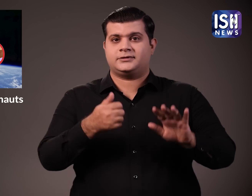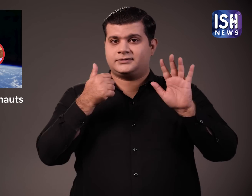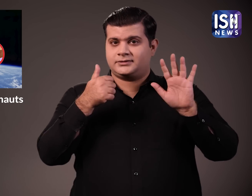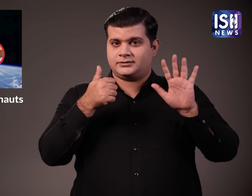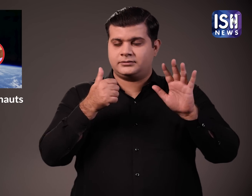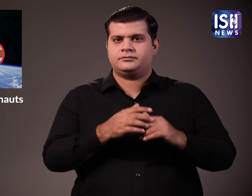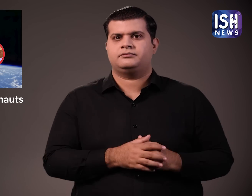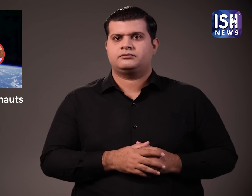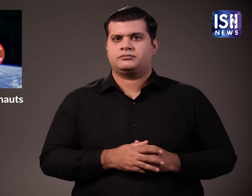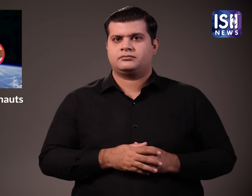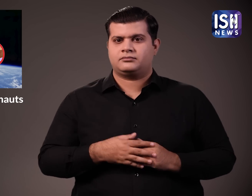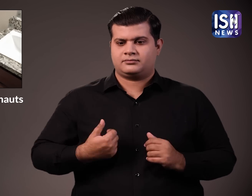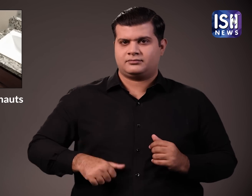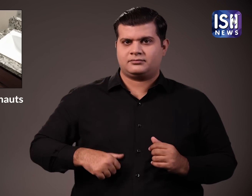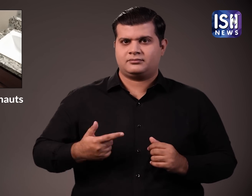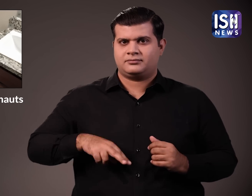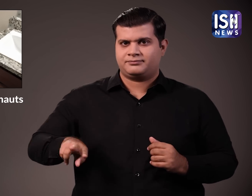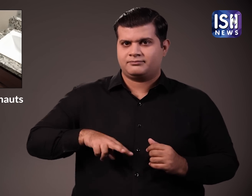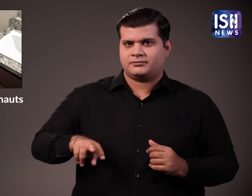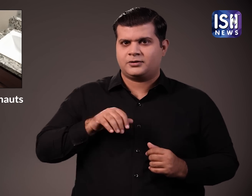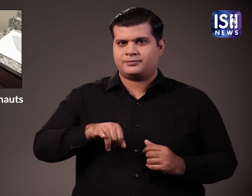6. Going to the toilet.